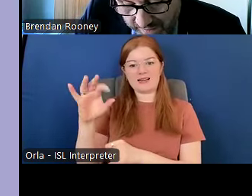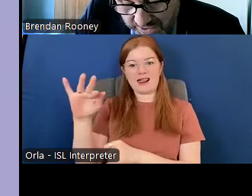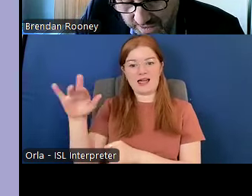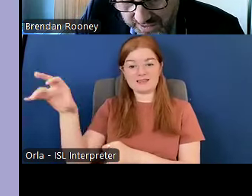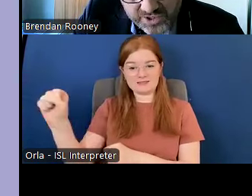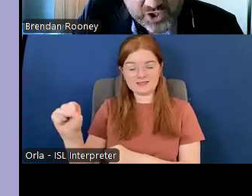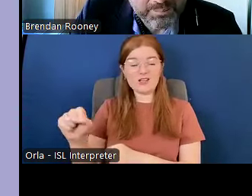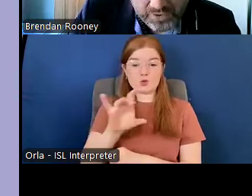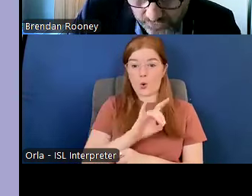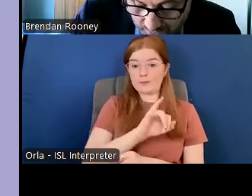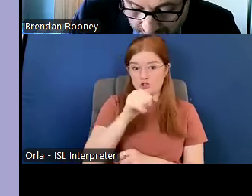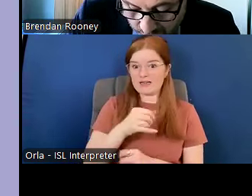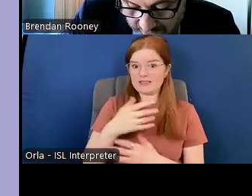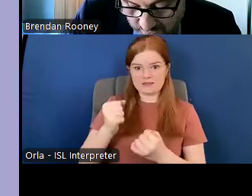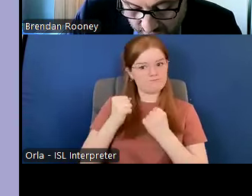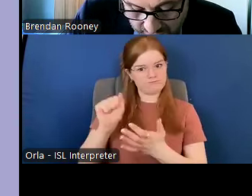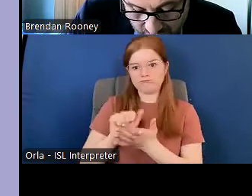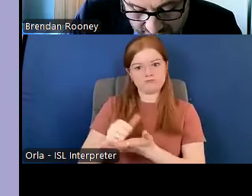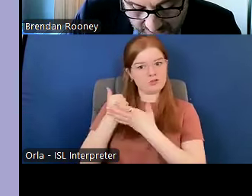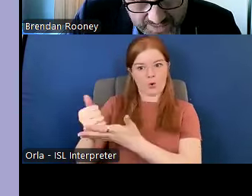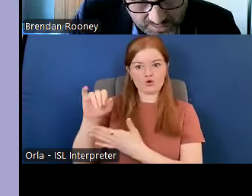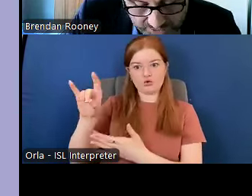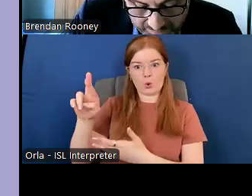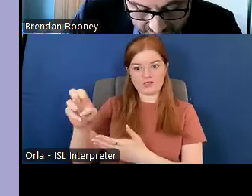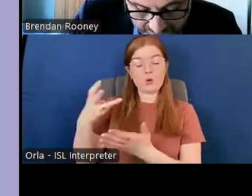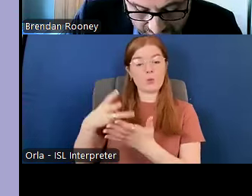Irish artists to champion Rouault when his work Christ and the soldier, the picture